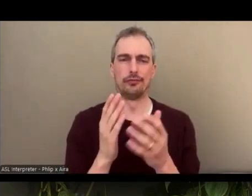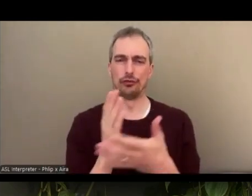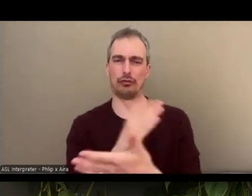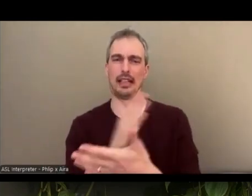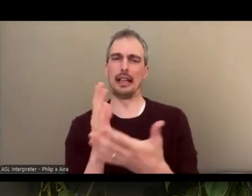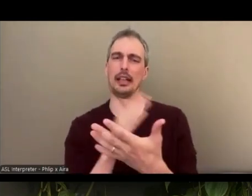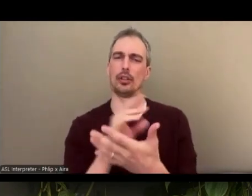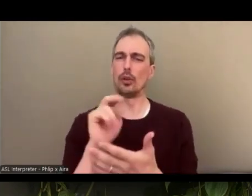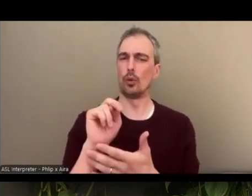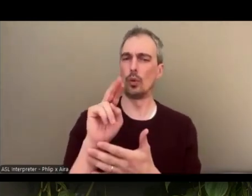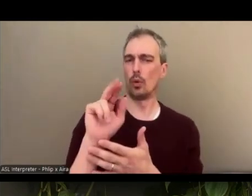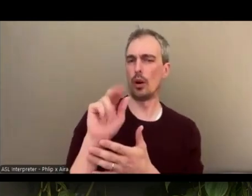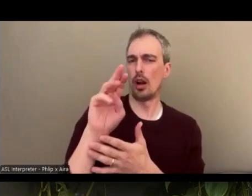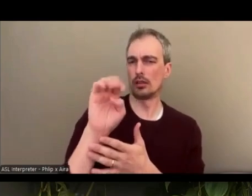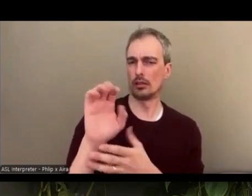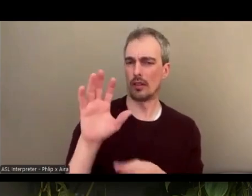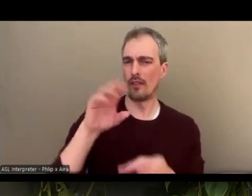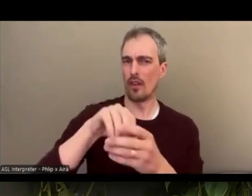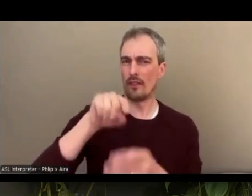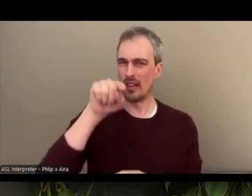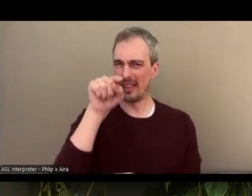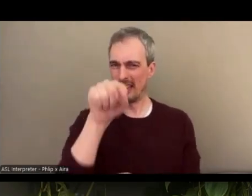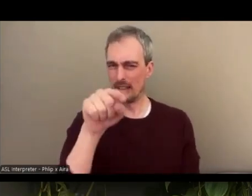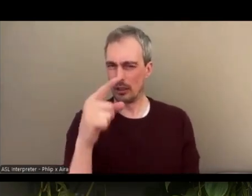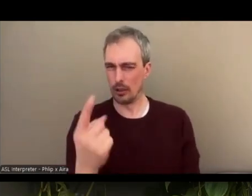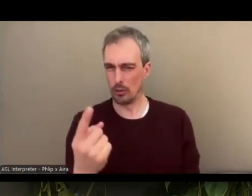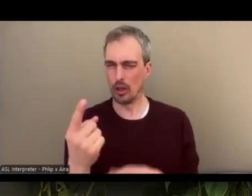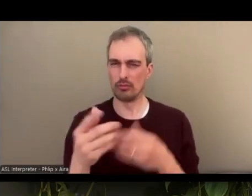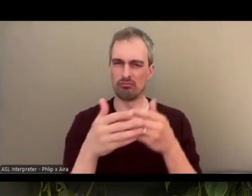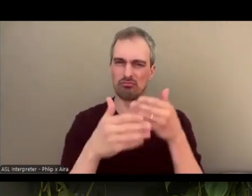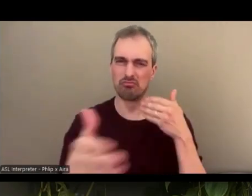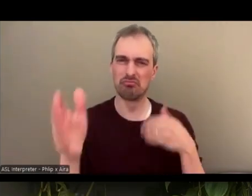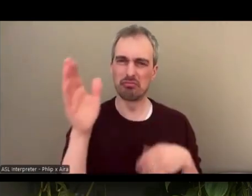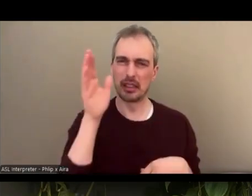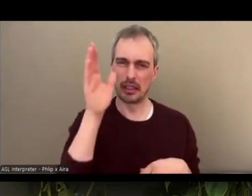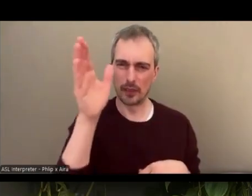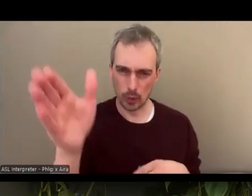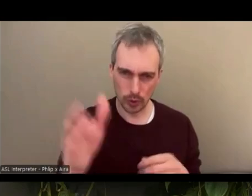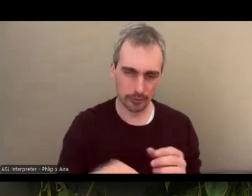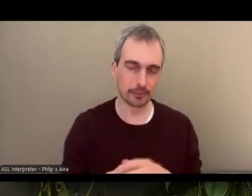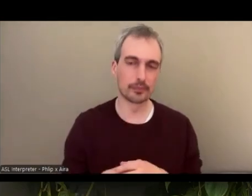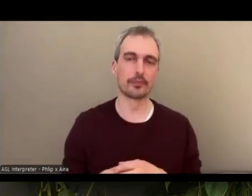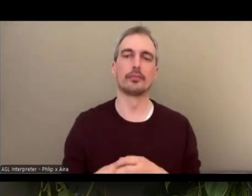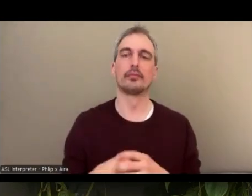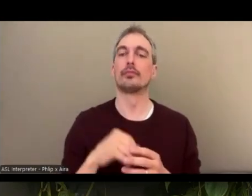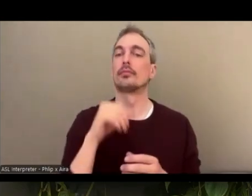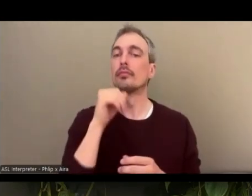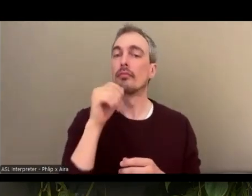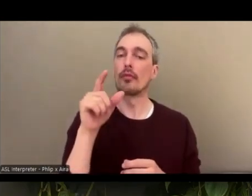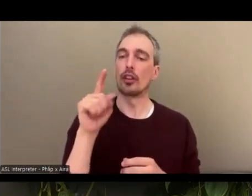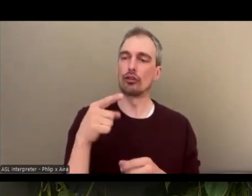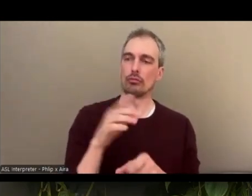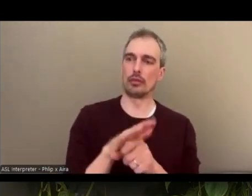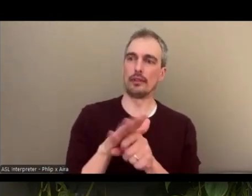As the tools get more mature. I think it's not enough just to say you have something in there. There probably needs to be a little more differentiation.